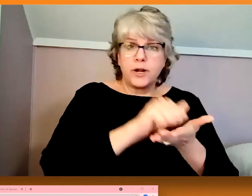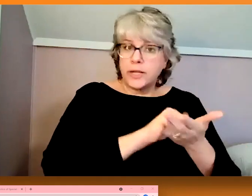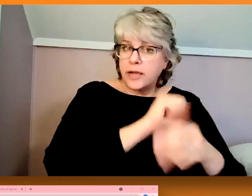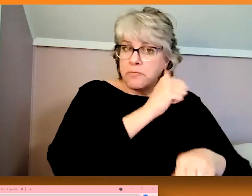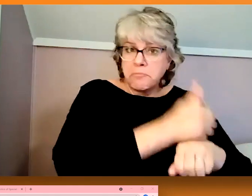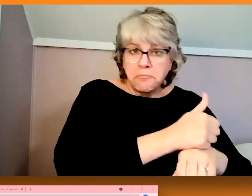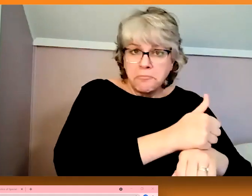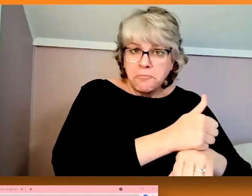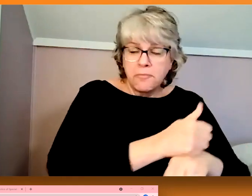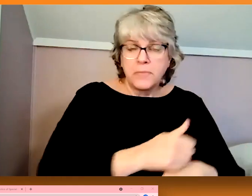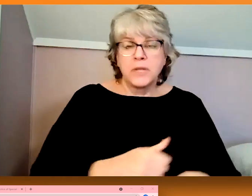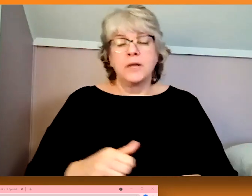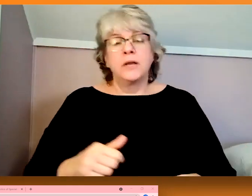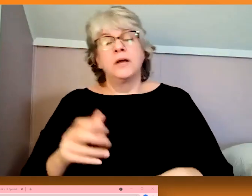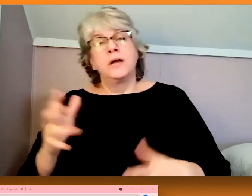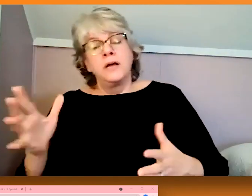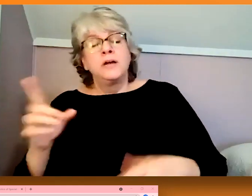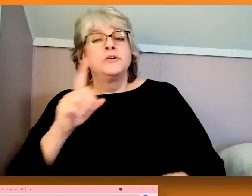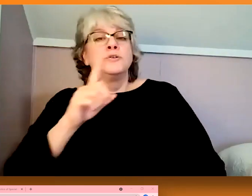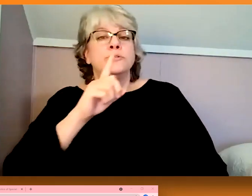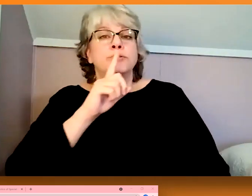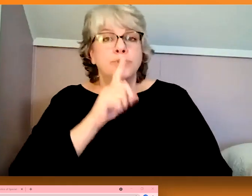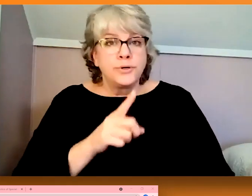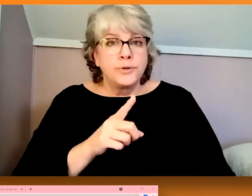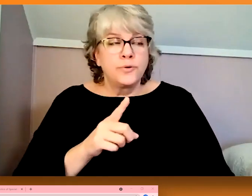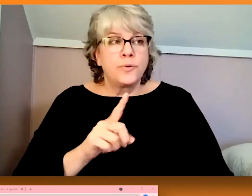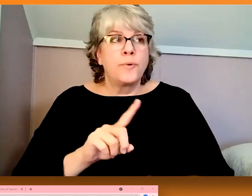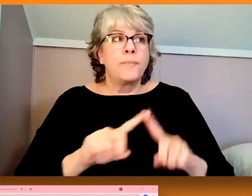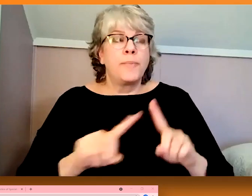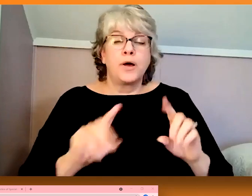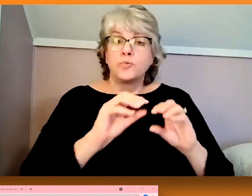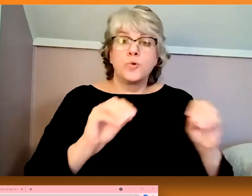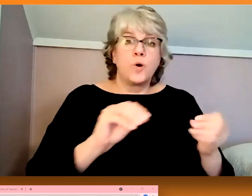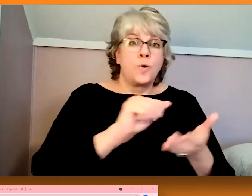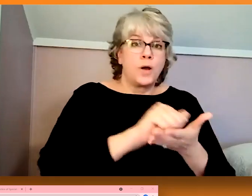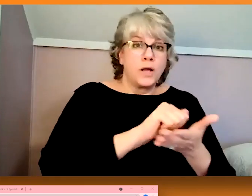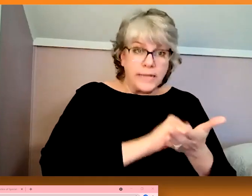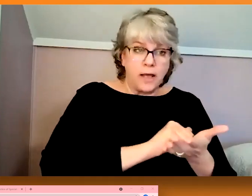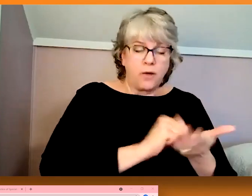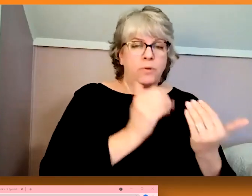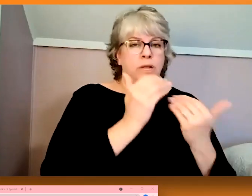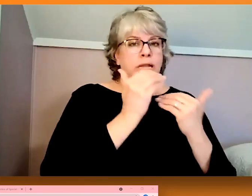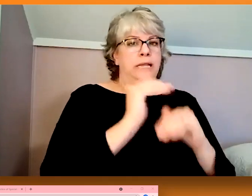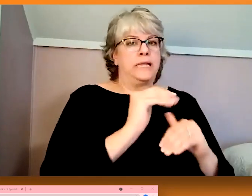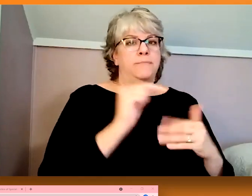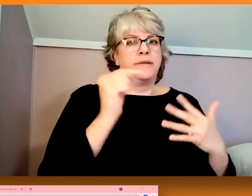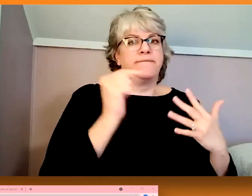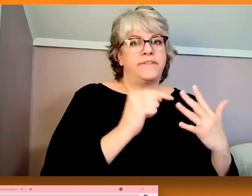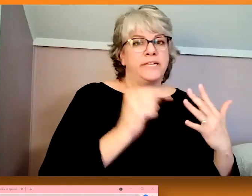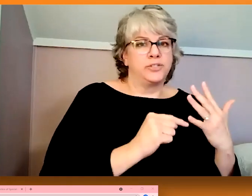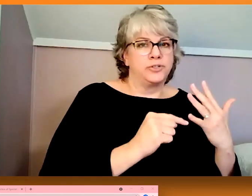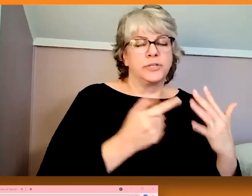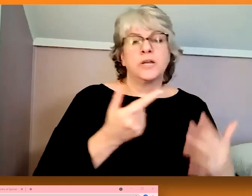You can't use all the features without an account, and I know where your question's coming from. This is Gretchen.